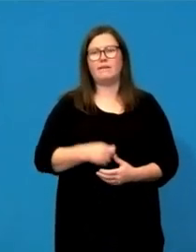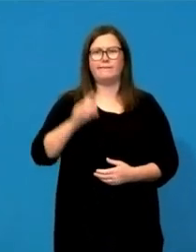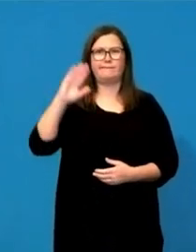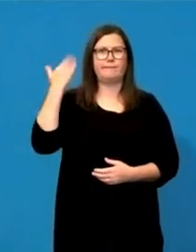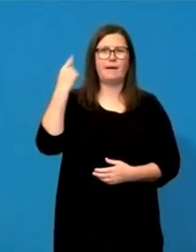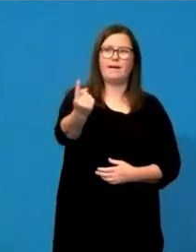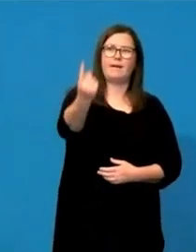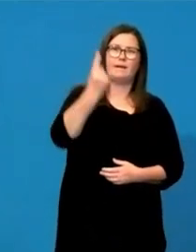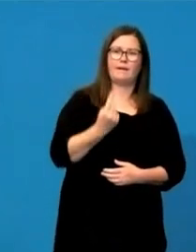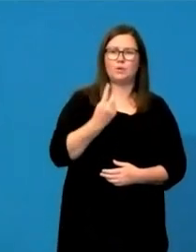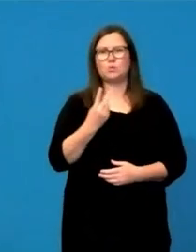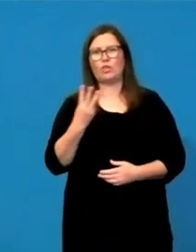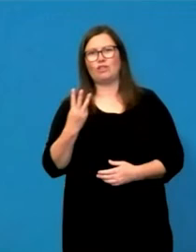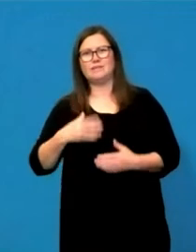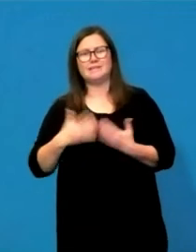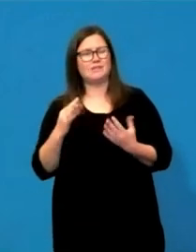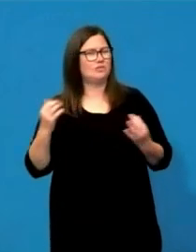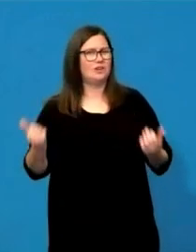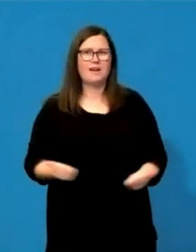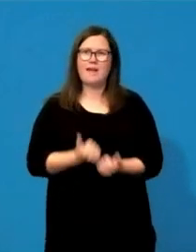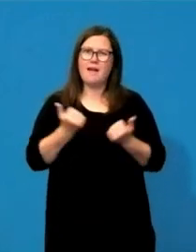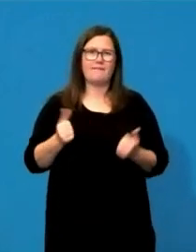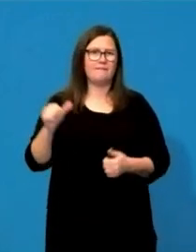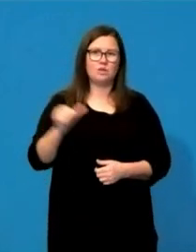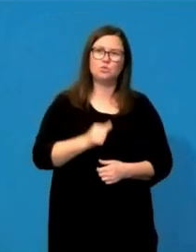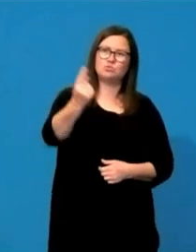You know, like, have more of a welcoming thing, you know.